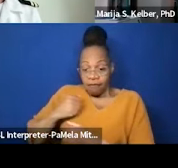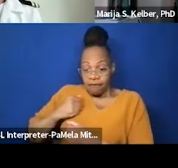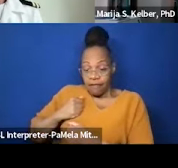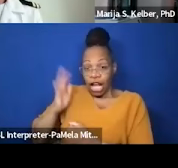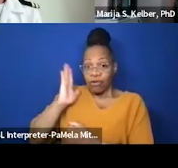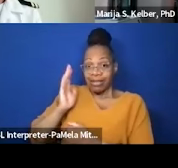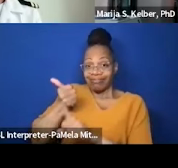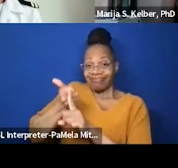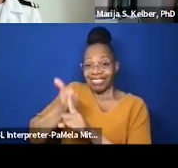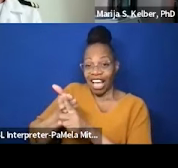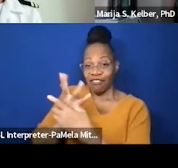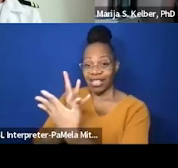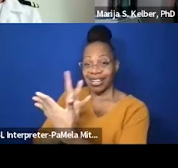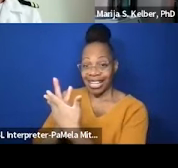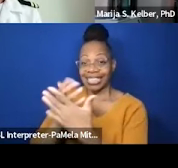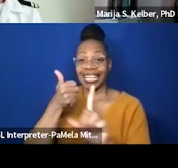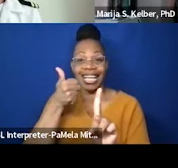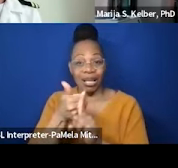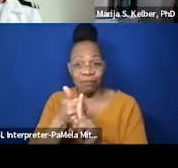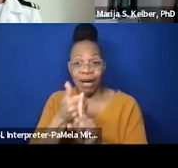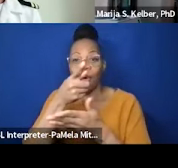there is an impact on what their VA